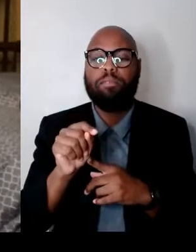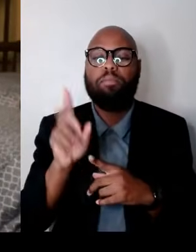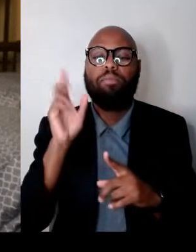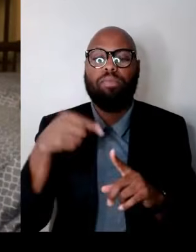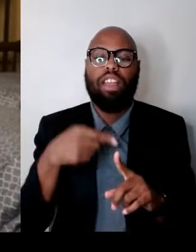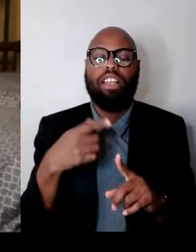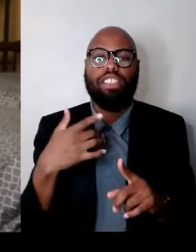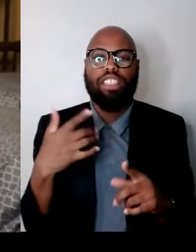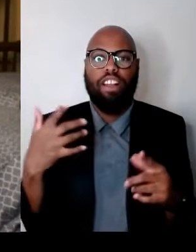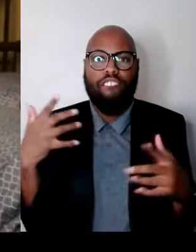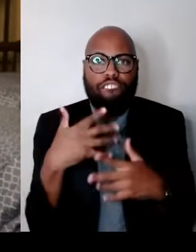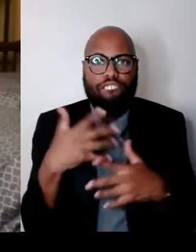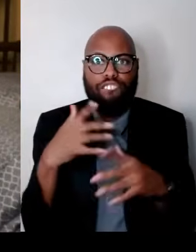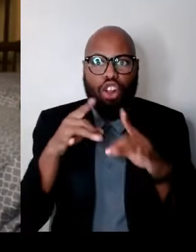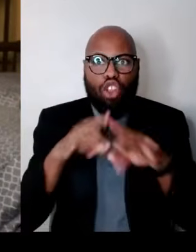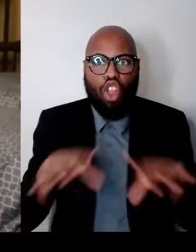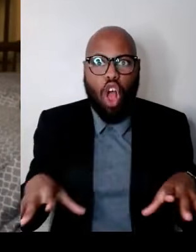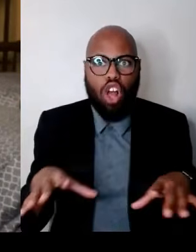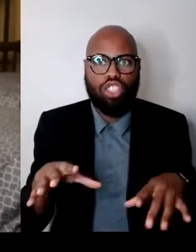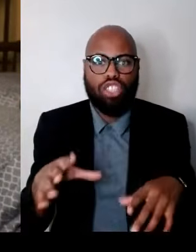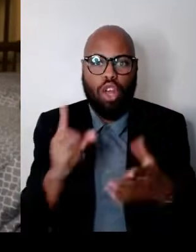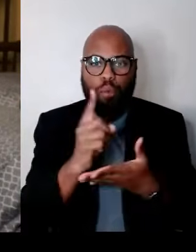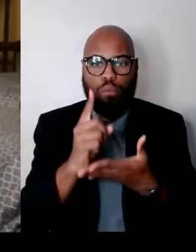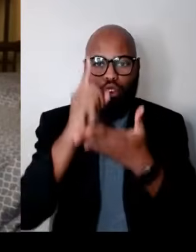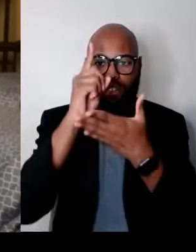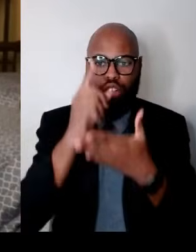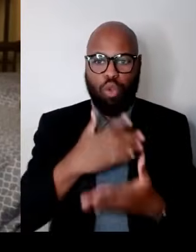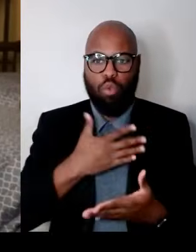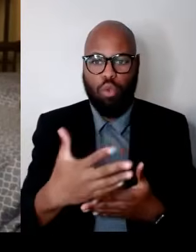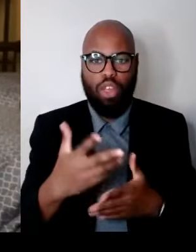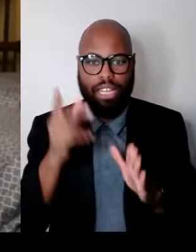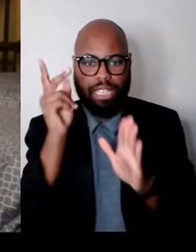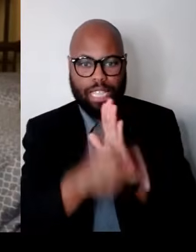and really a willingness to kill people in order to keep it.